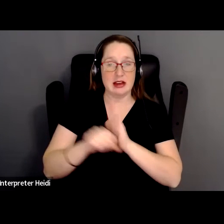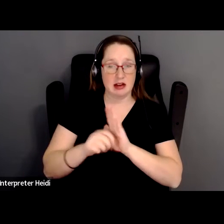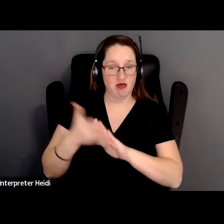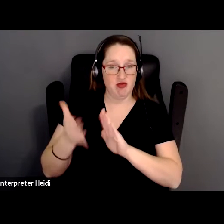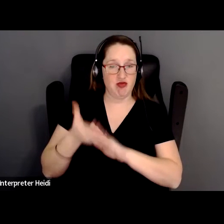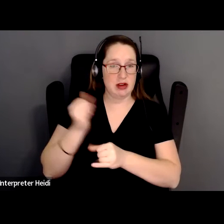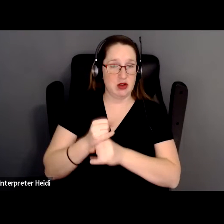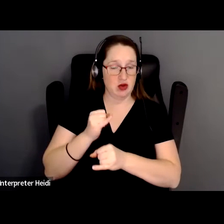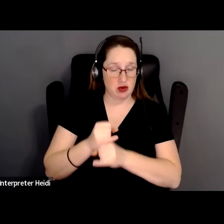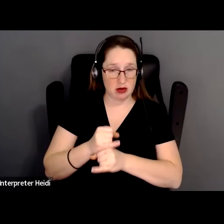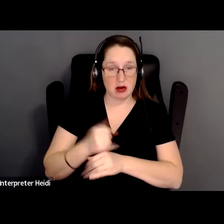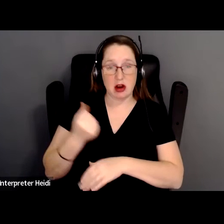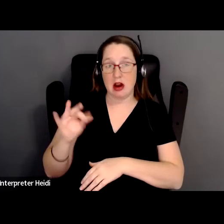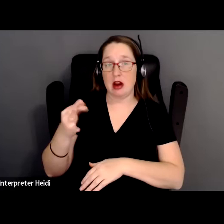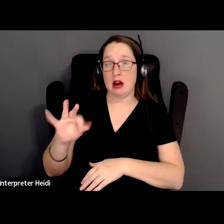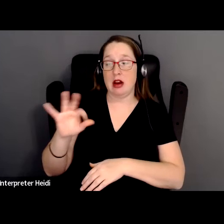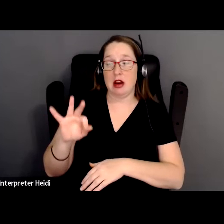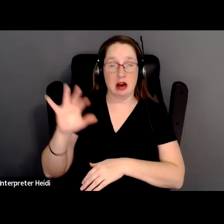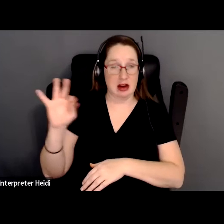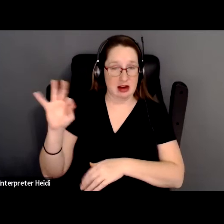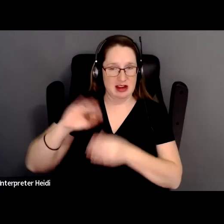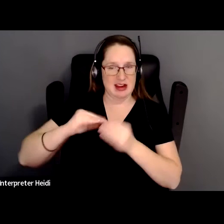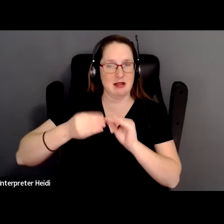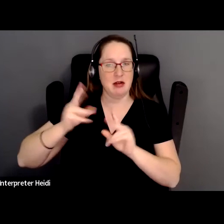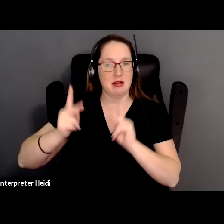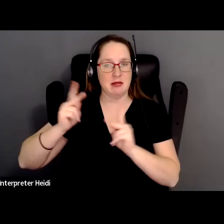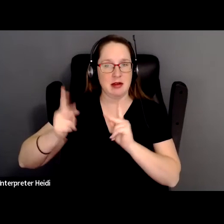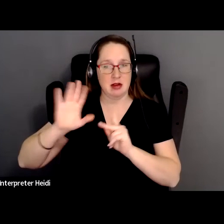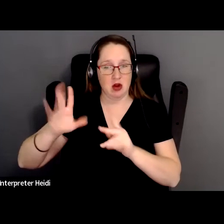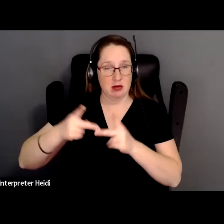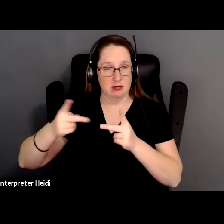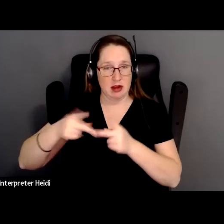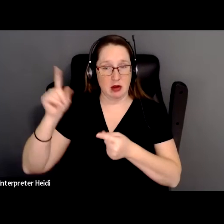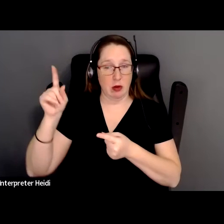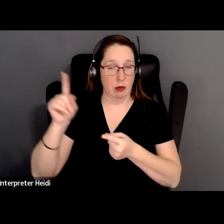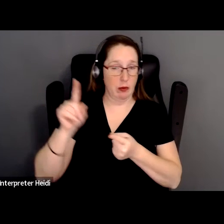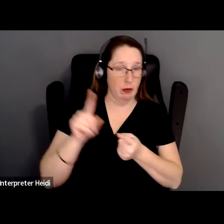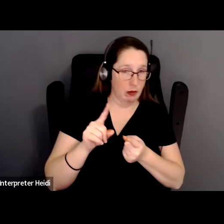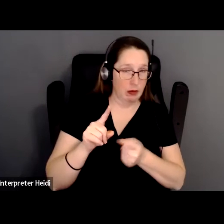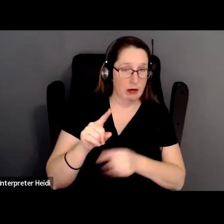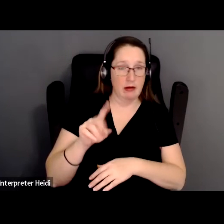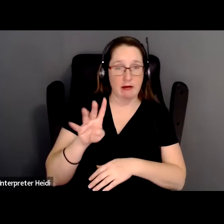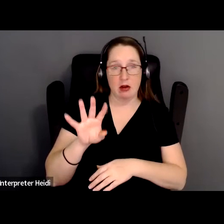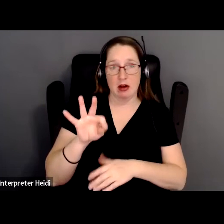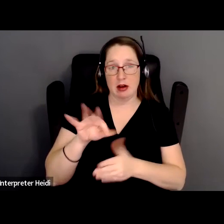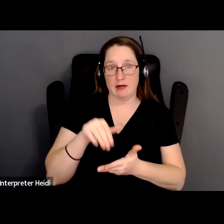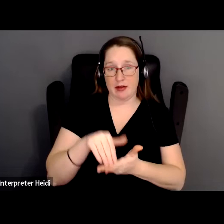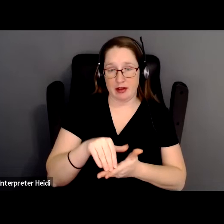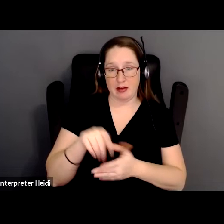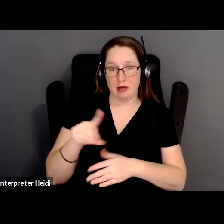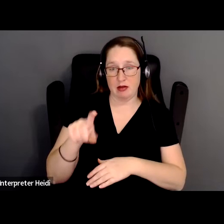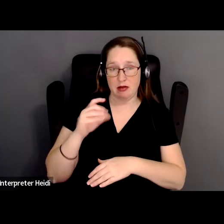Bye, 1999. The number of people in those places had declined to 49,150,